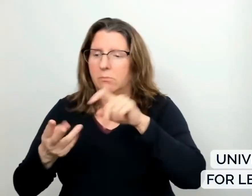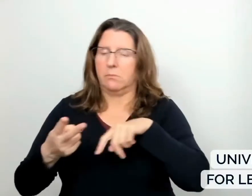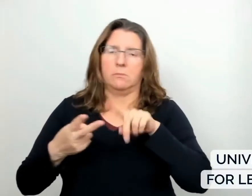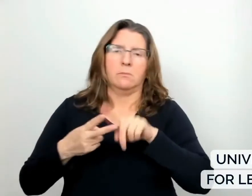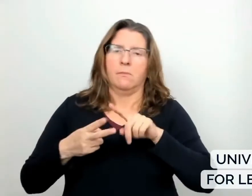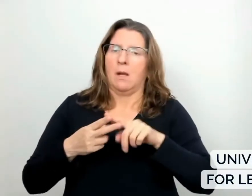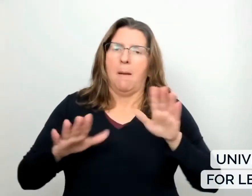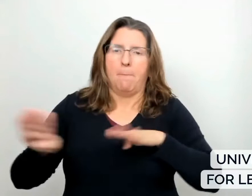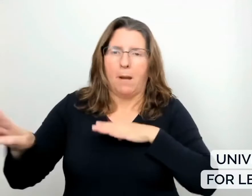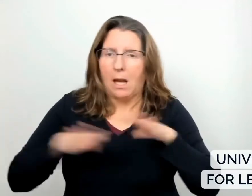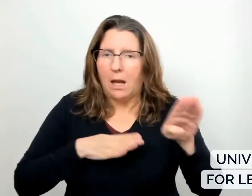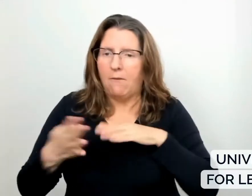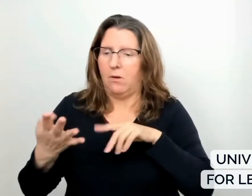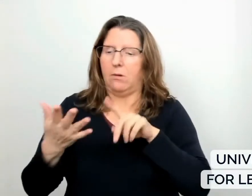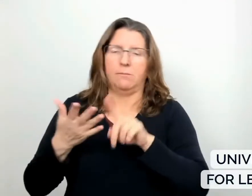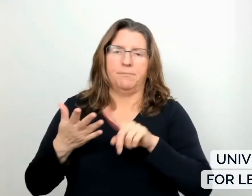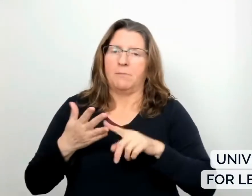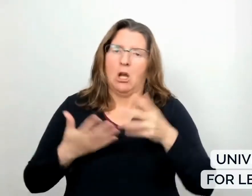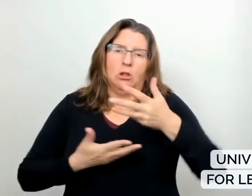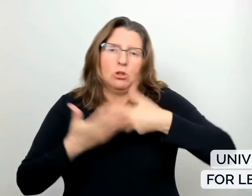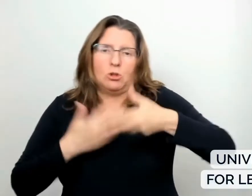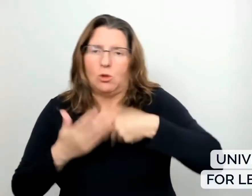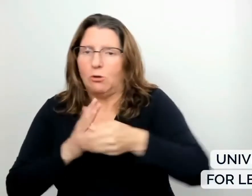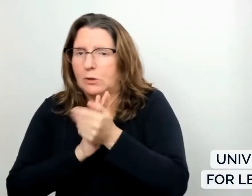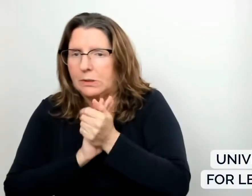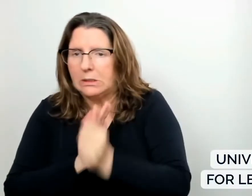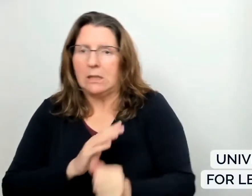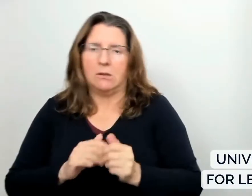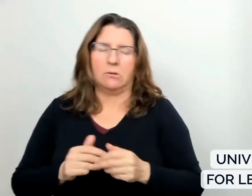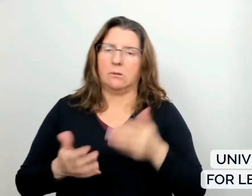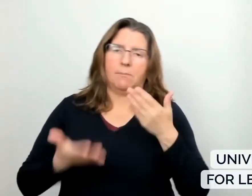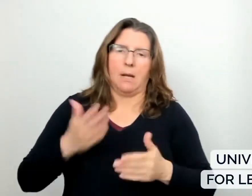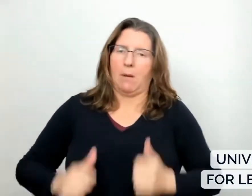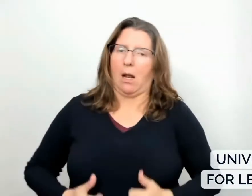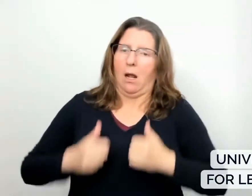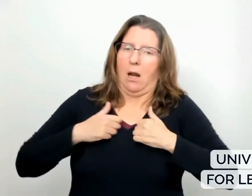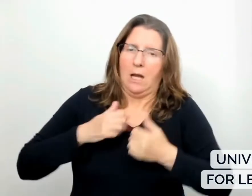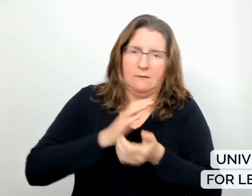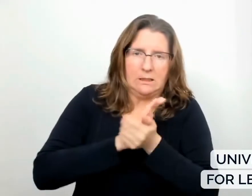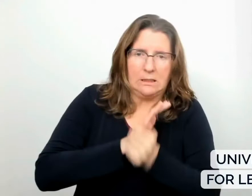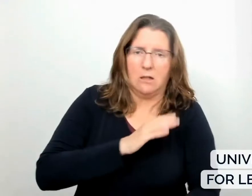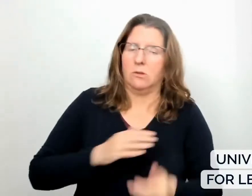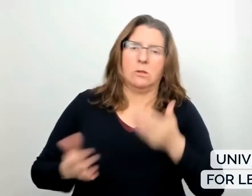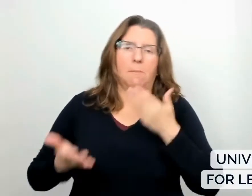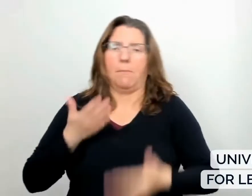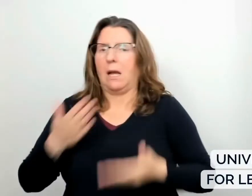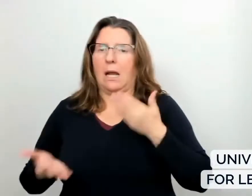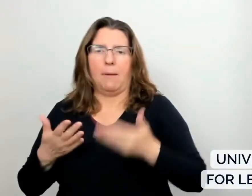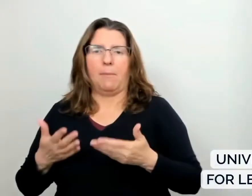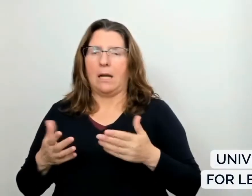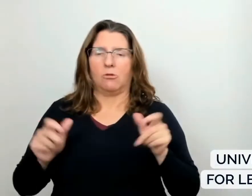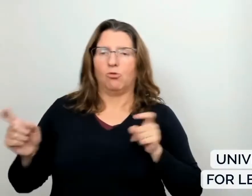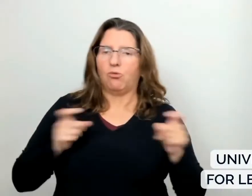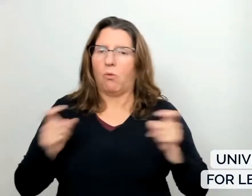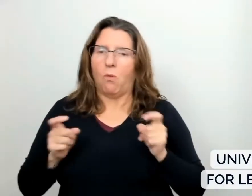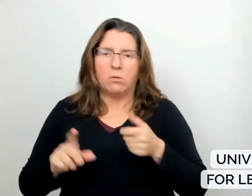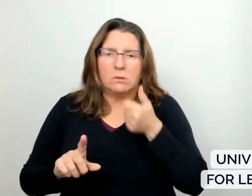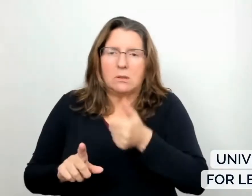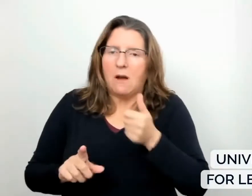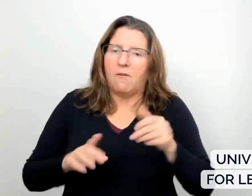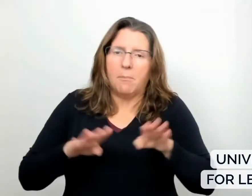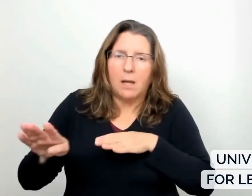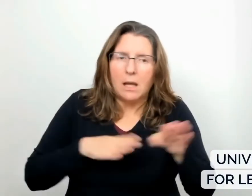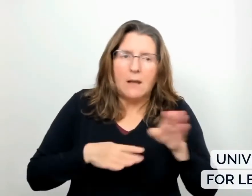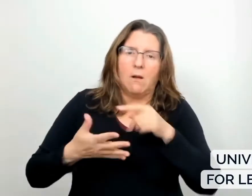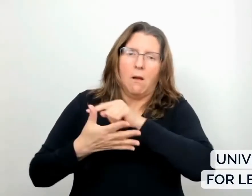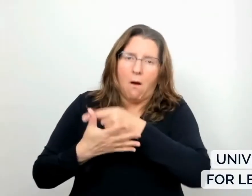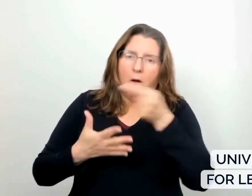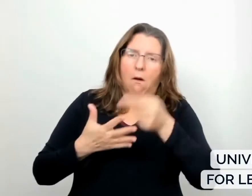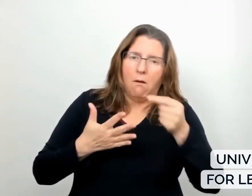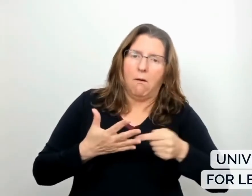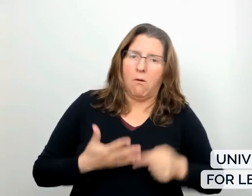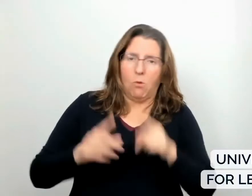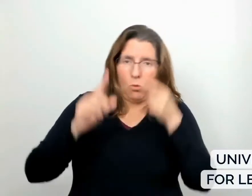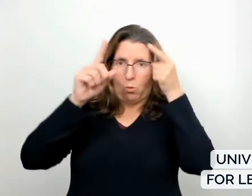reading, writing, behaviour, social skills, maybe even life skills, or even self-control, and so on.